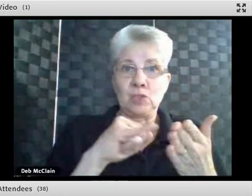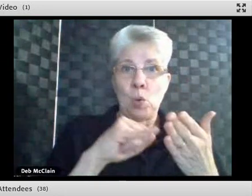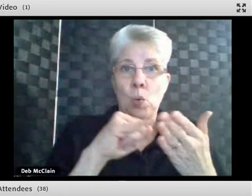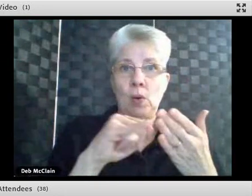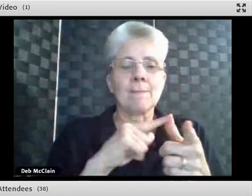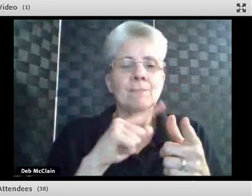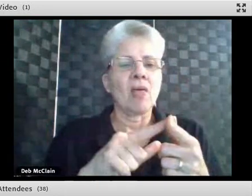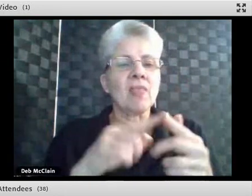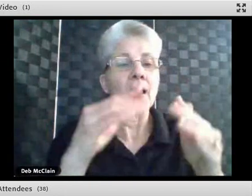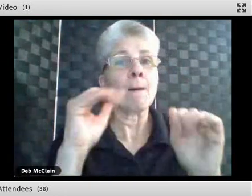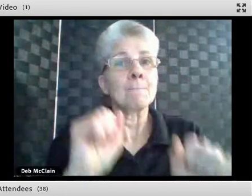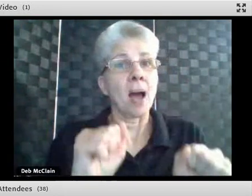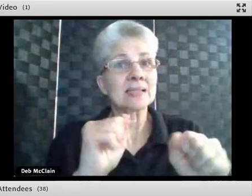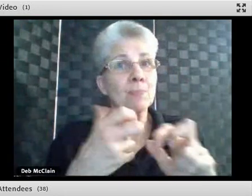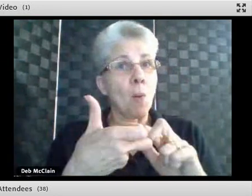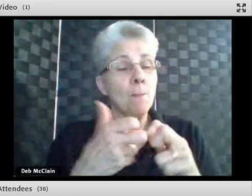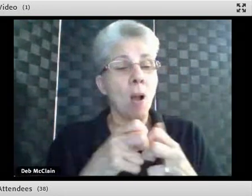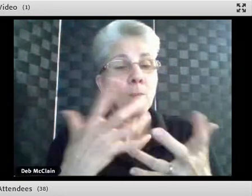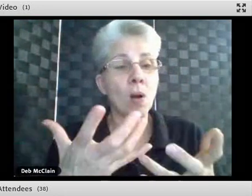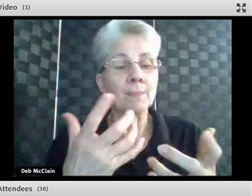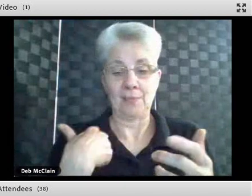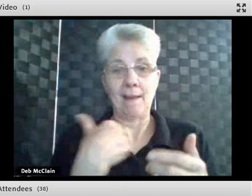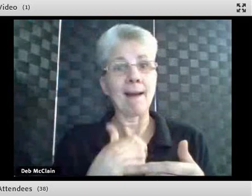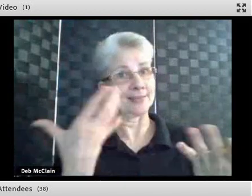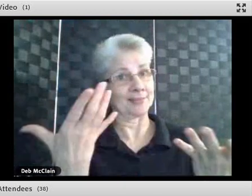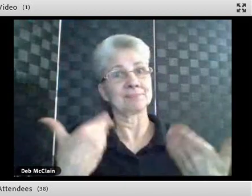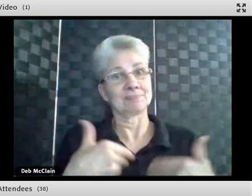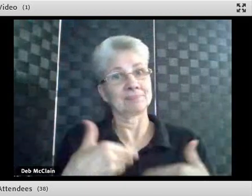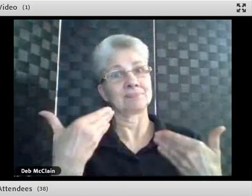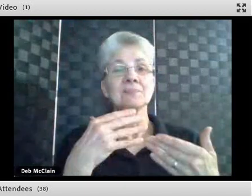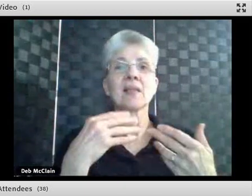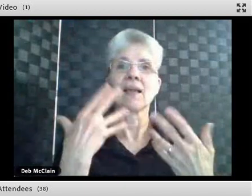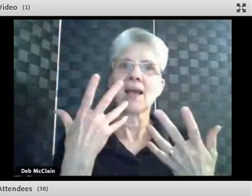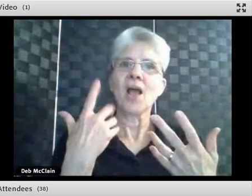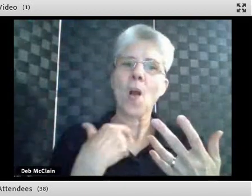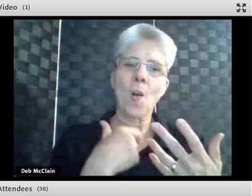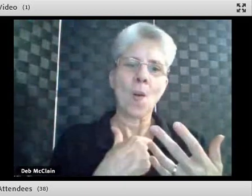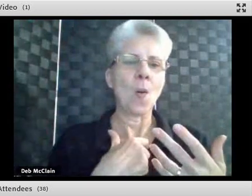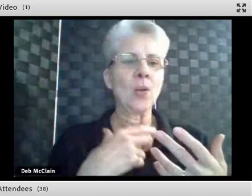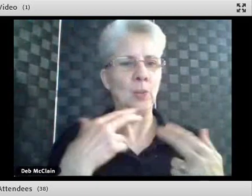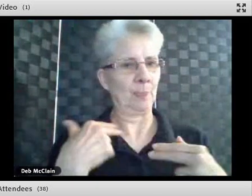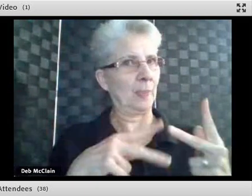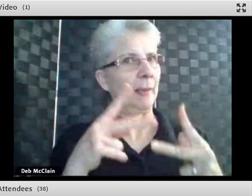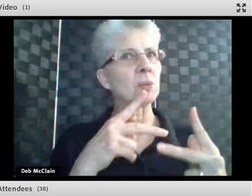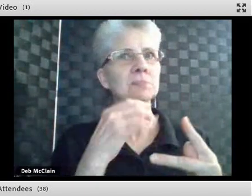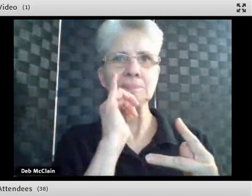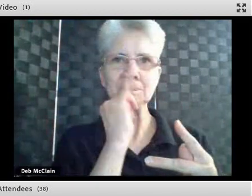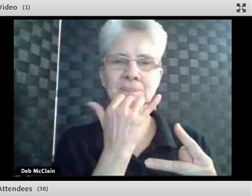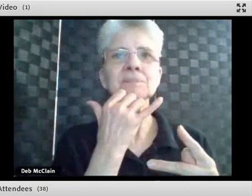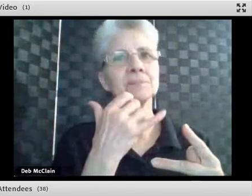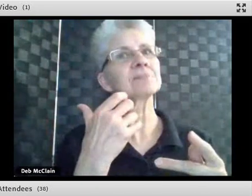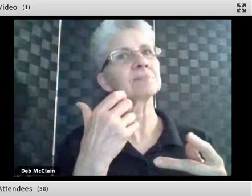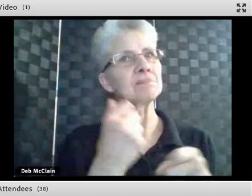Another possible downfall is us. Humans always mean well, but we're often part of the problem.